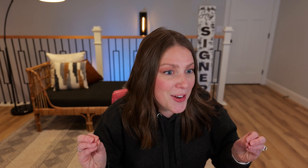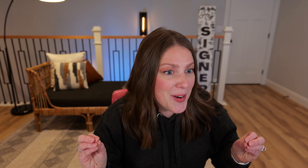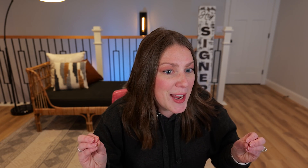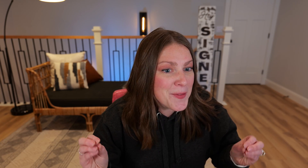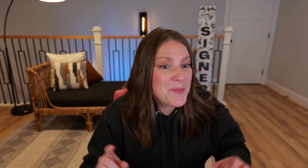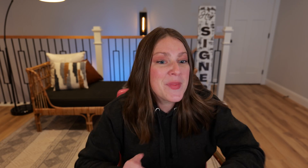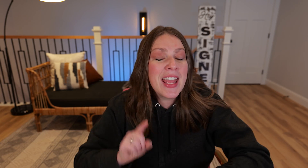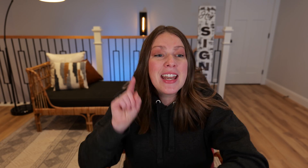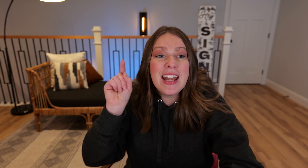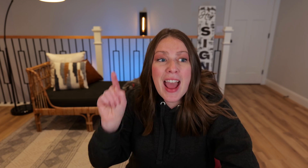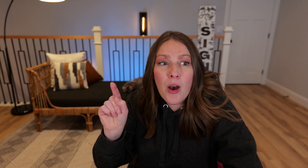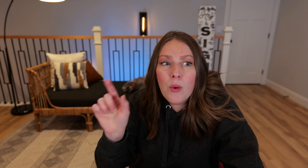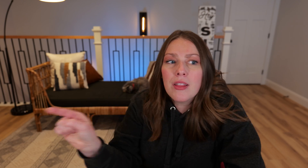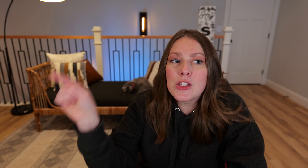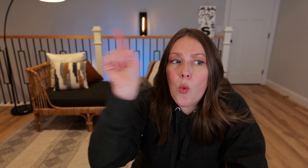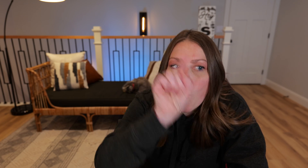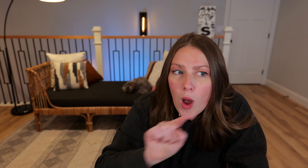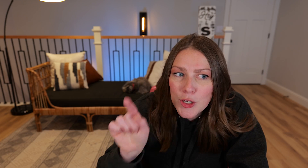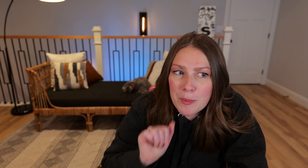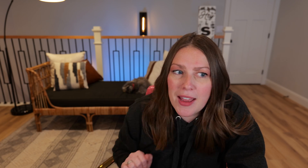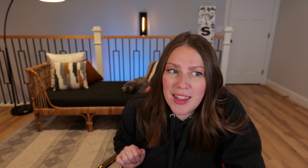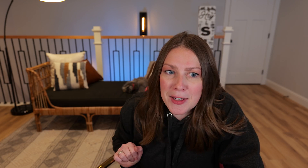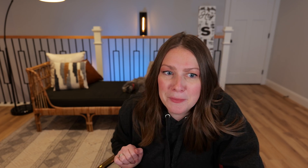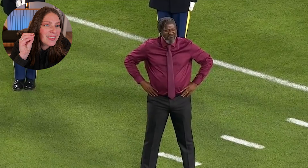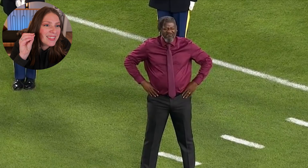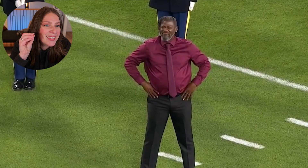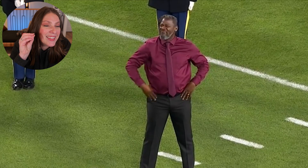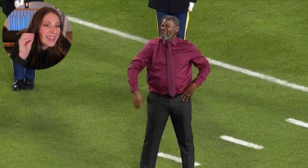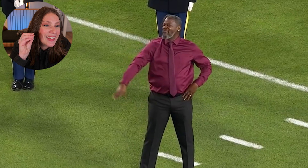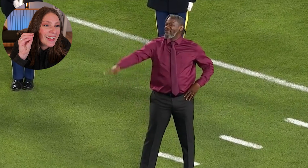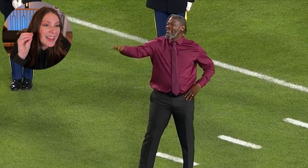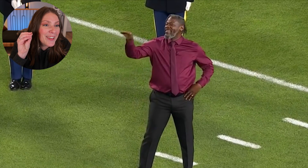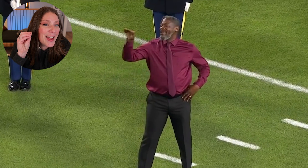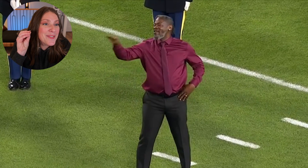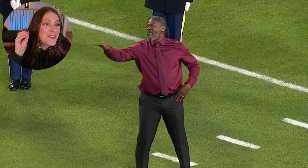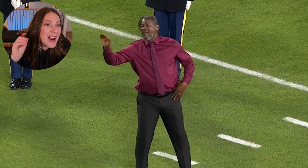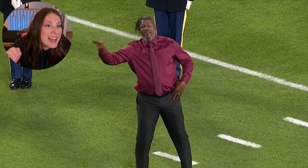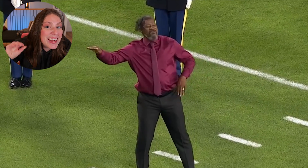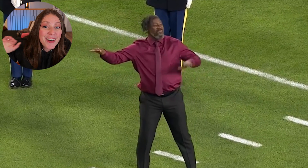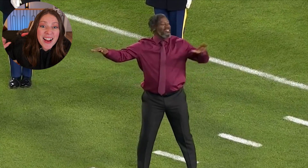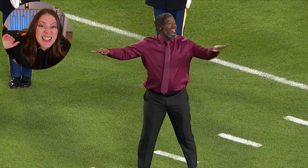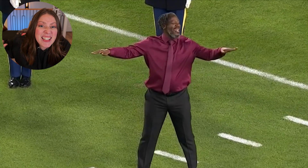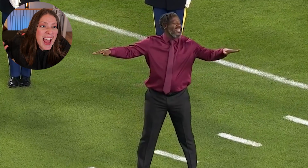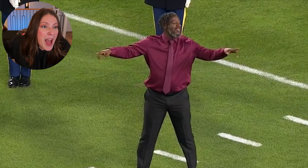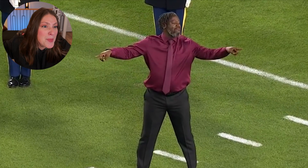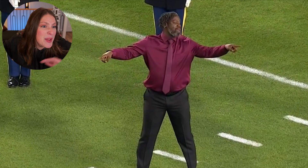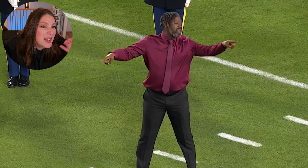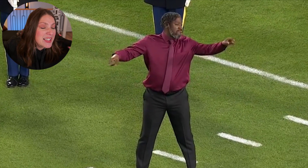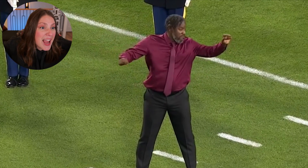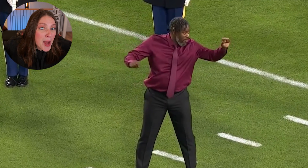All right, now let's watch it back again. Okay. Right here. Tap, tap.